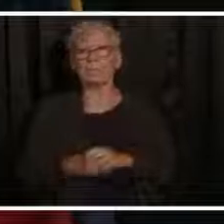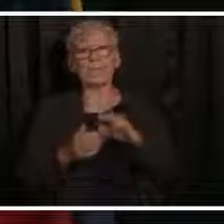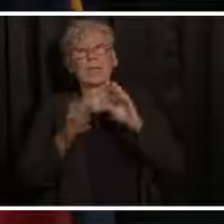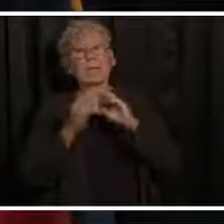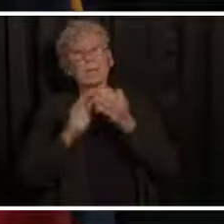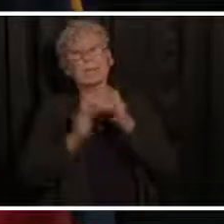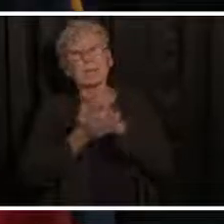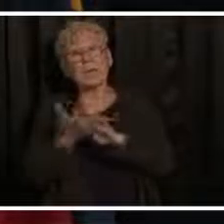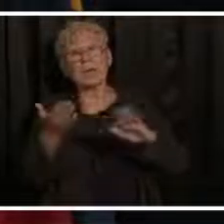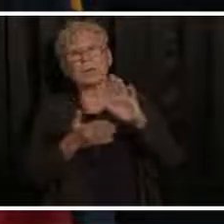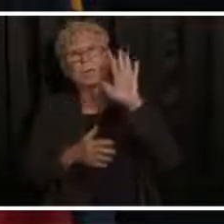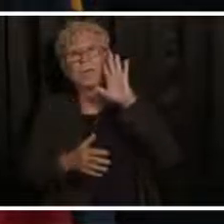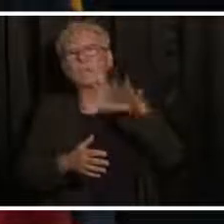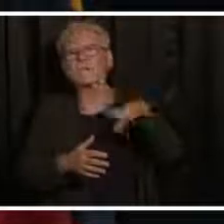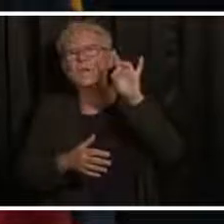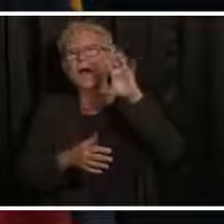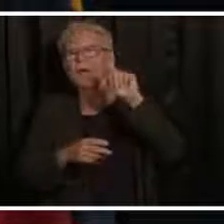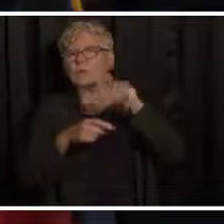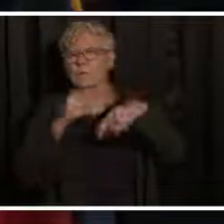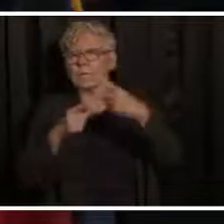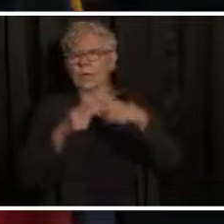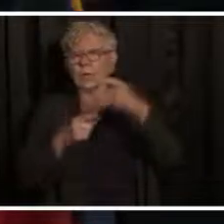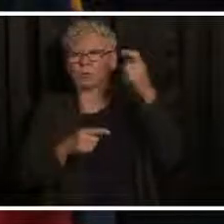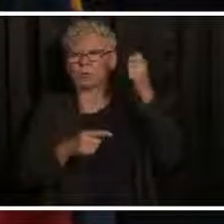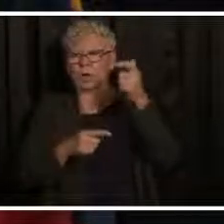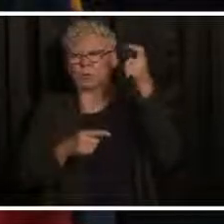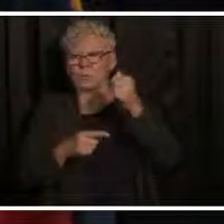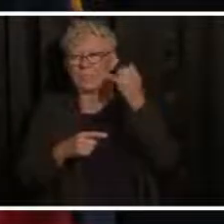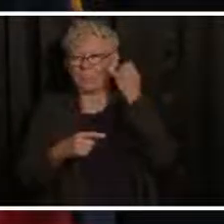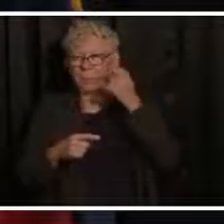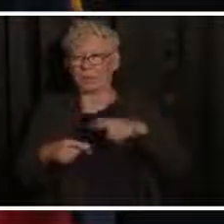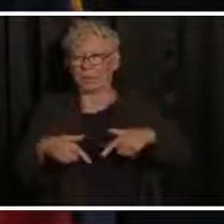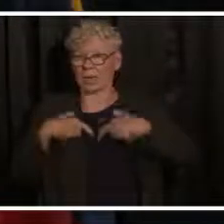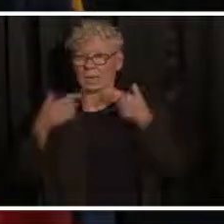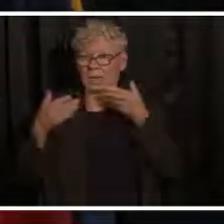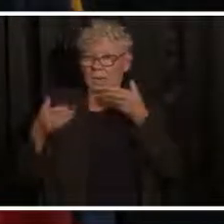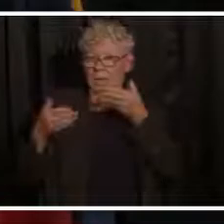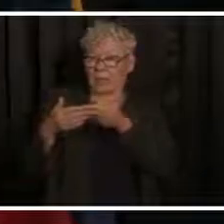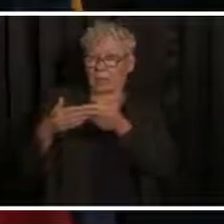about the scholarship, people who live near one of the Walmarts or centers with $100 gift certificates are being in